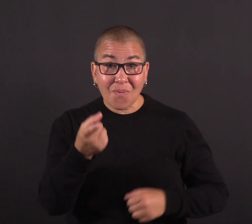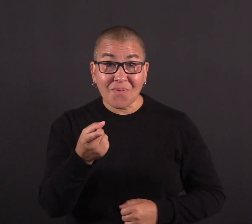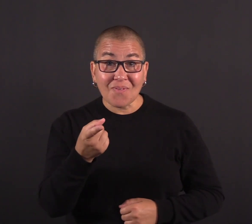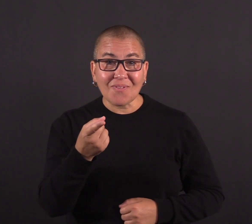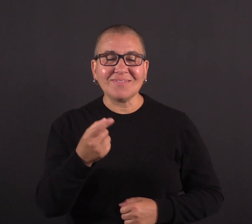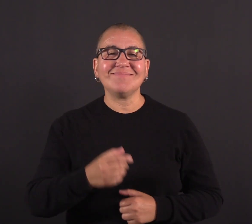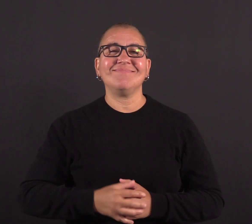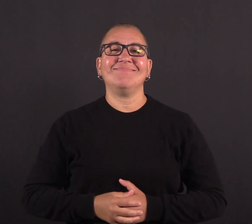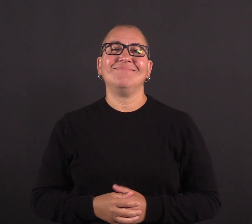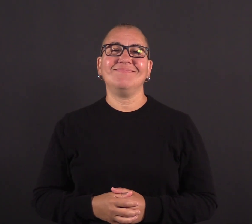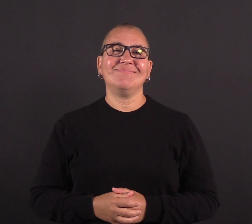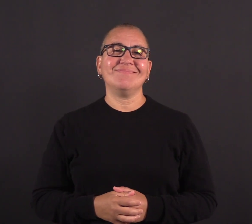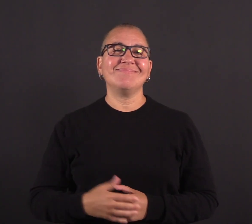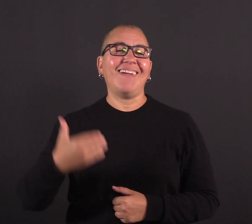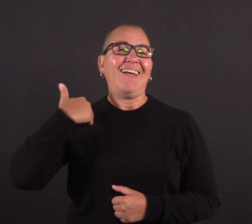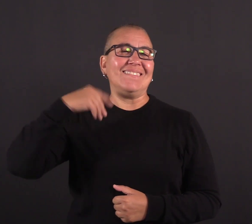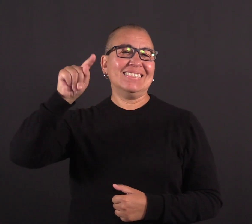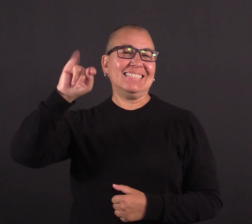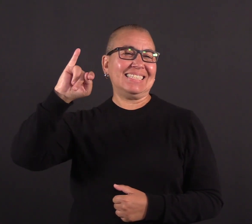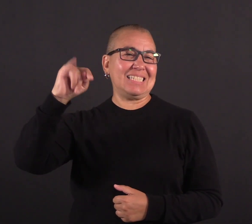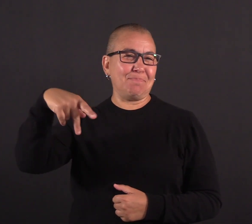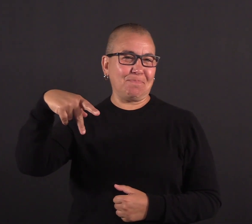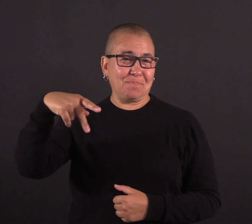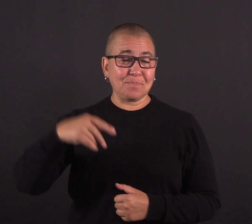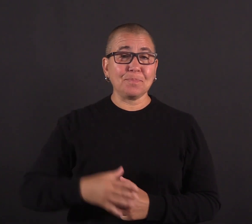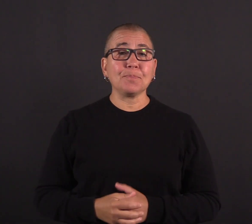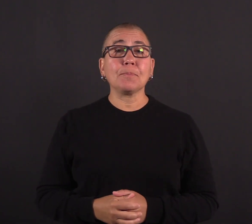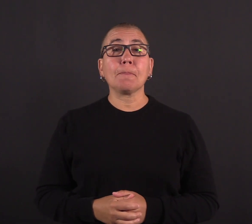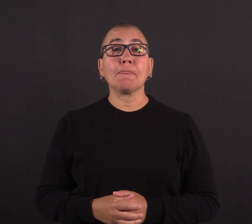Do you know what to do next? Here are a few tips.